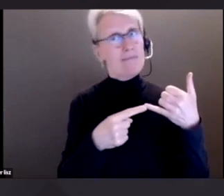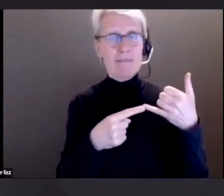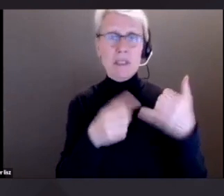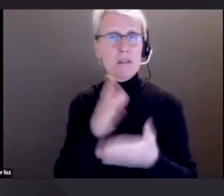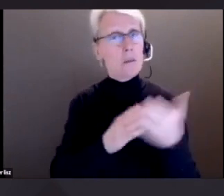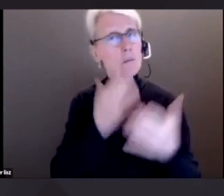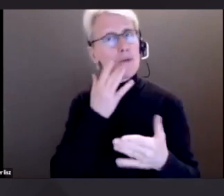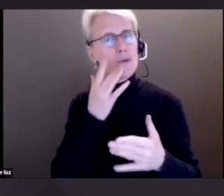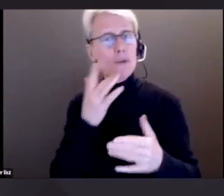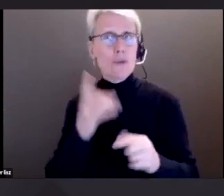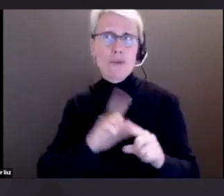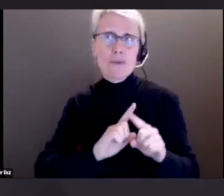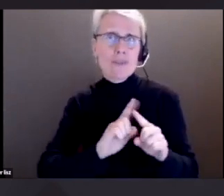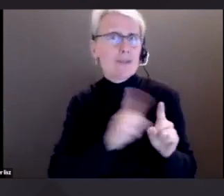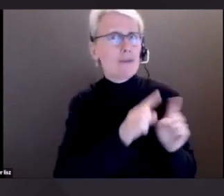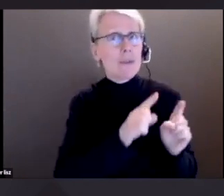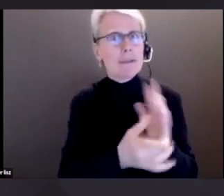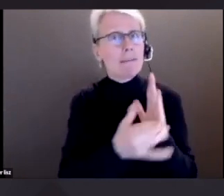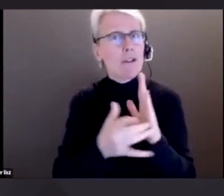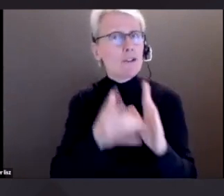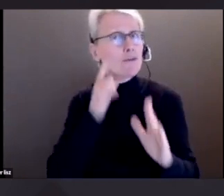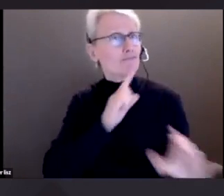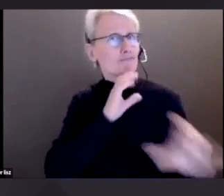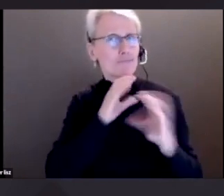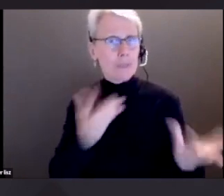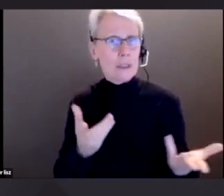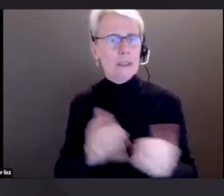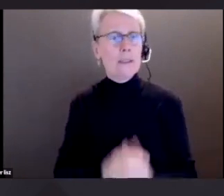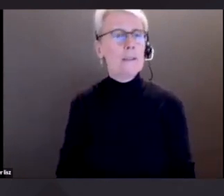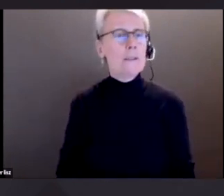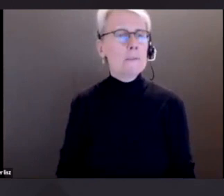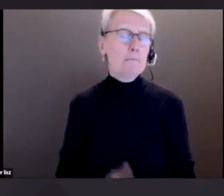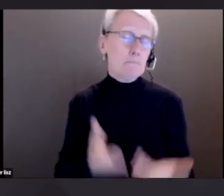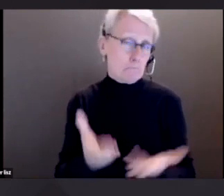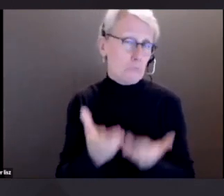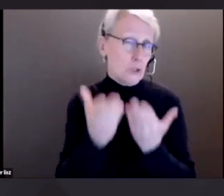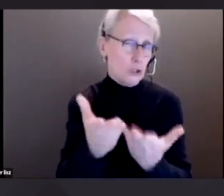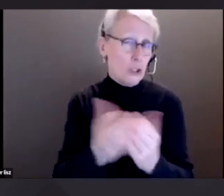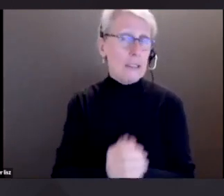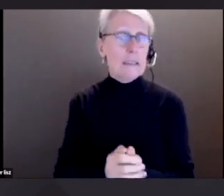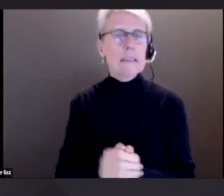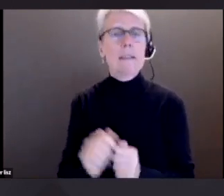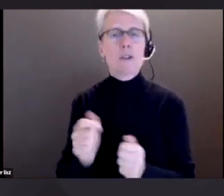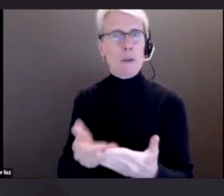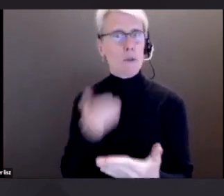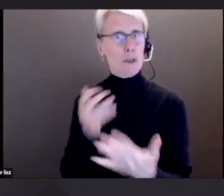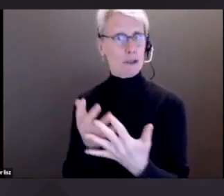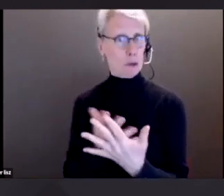In this light, a more inclusive approach to prescreening would be to confirm with the individual